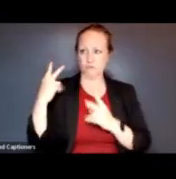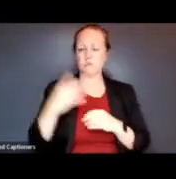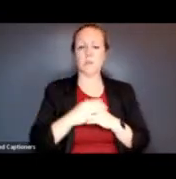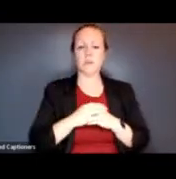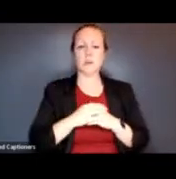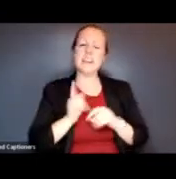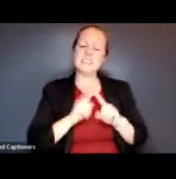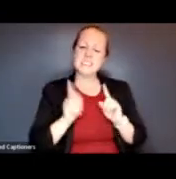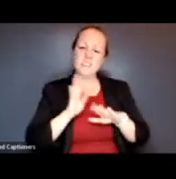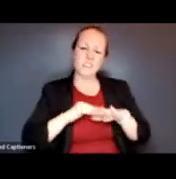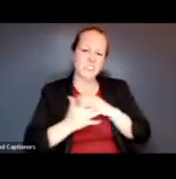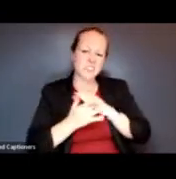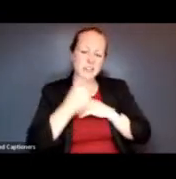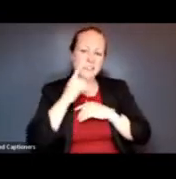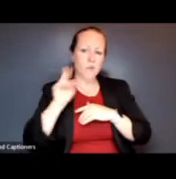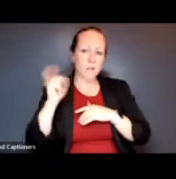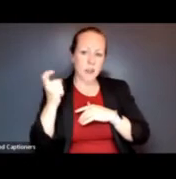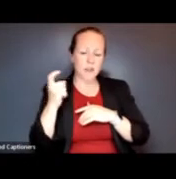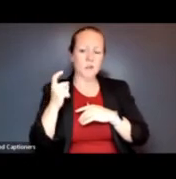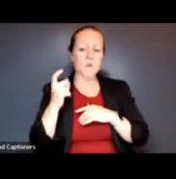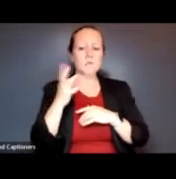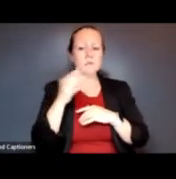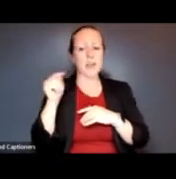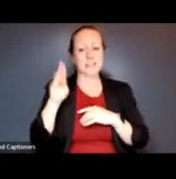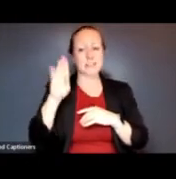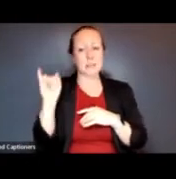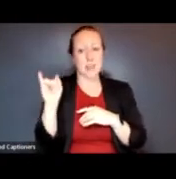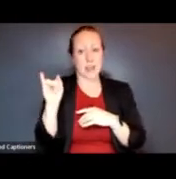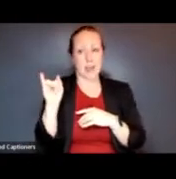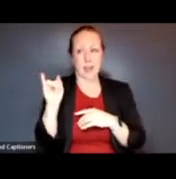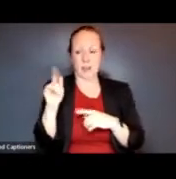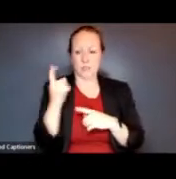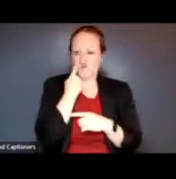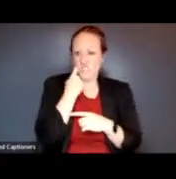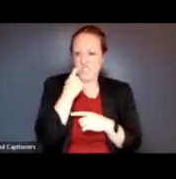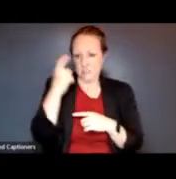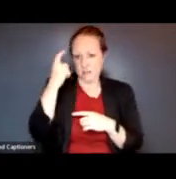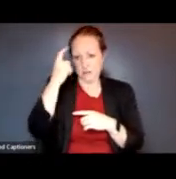identify a traumatic brain injury that occurred recently. There we use neuropsychological